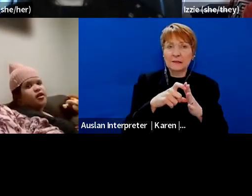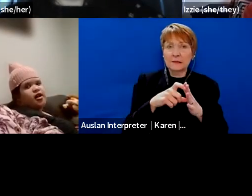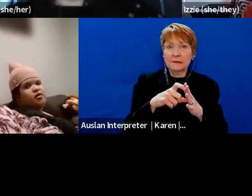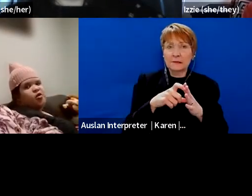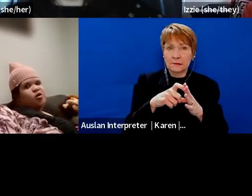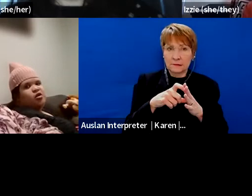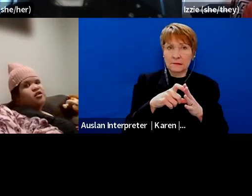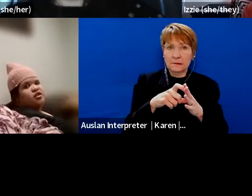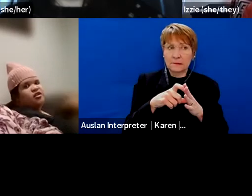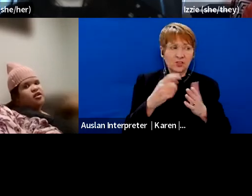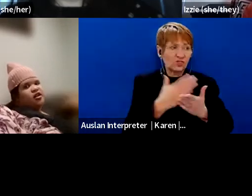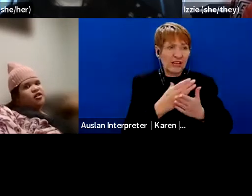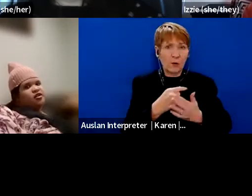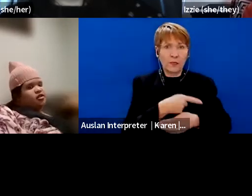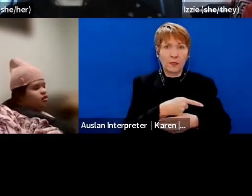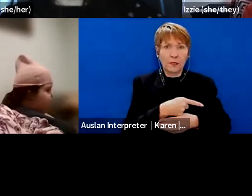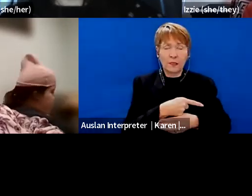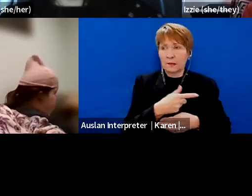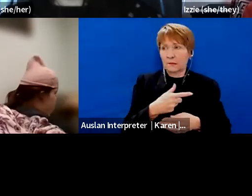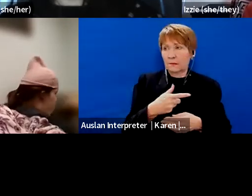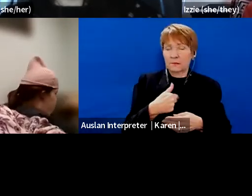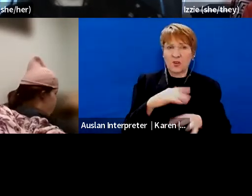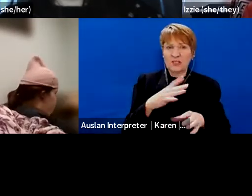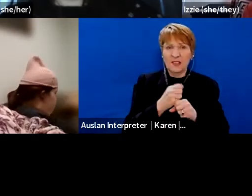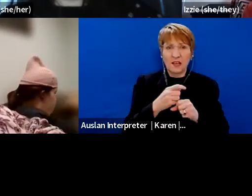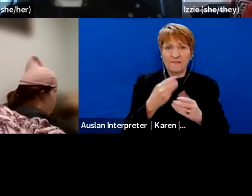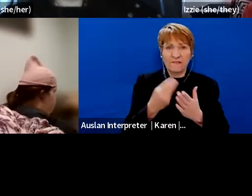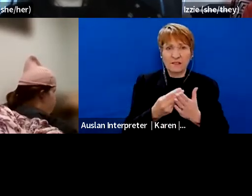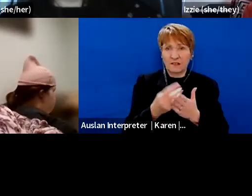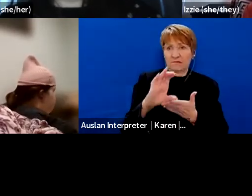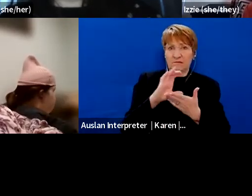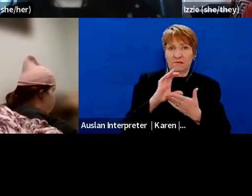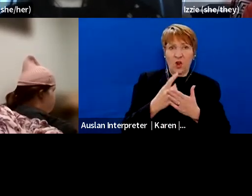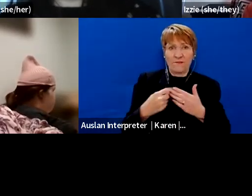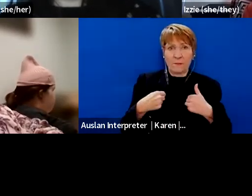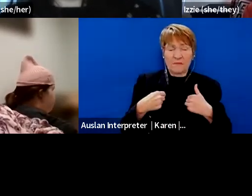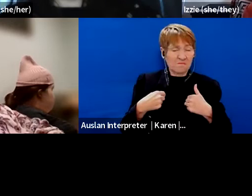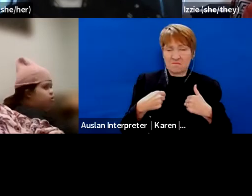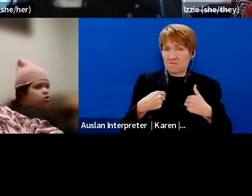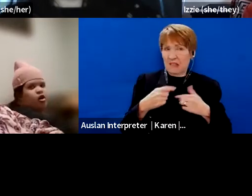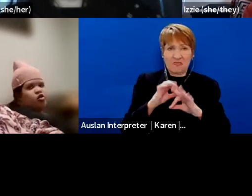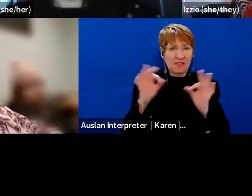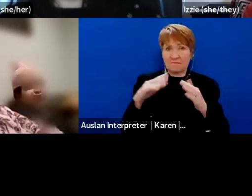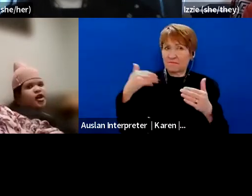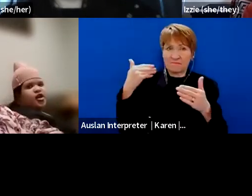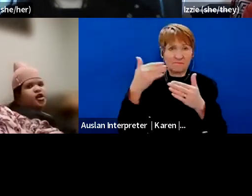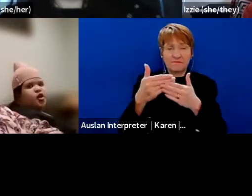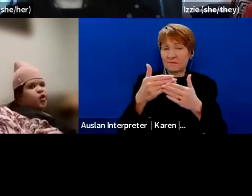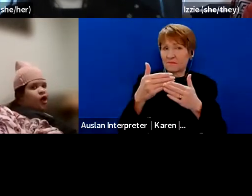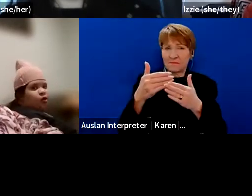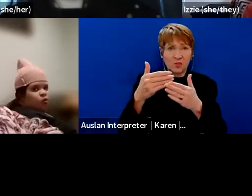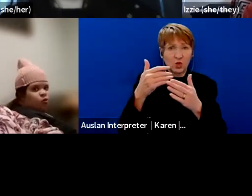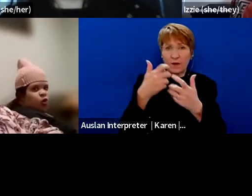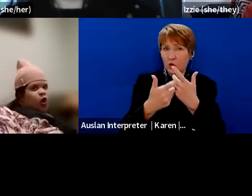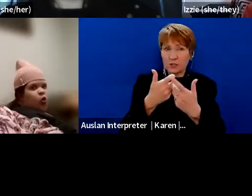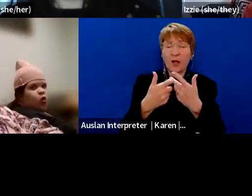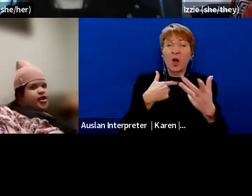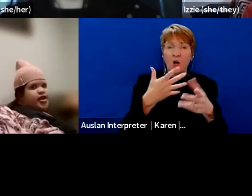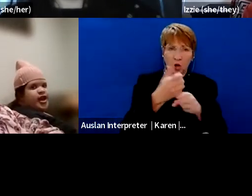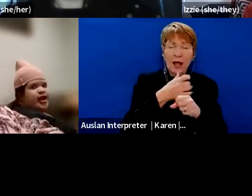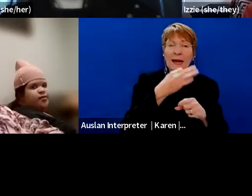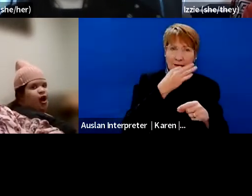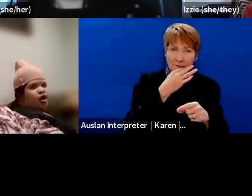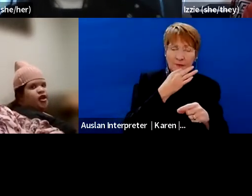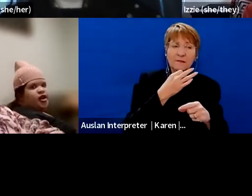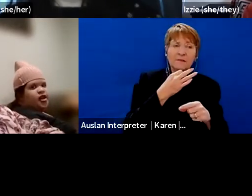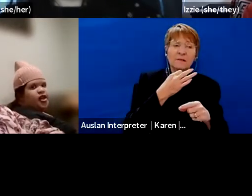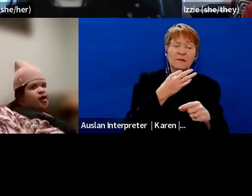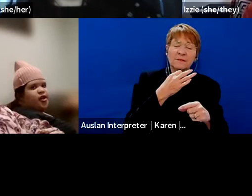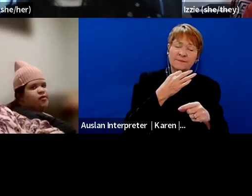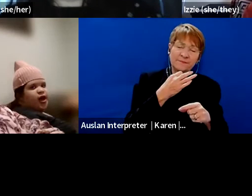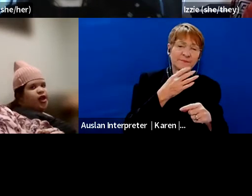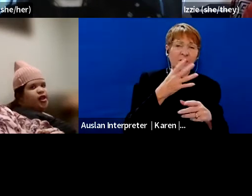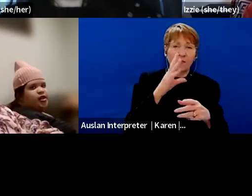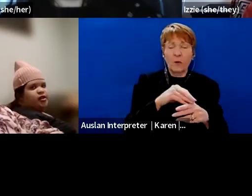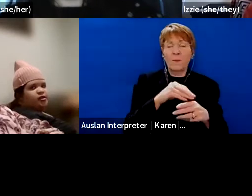have my own funding, all the way through until basically university, I did receive a little bit of supporting college good that was through the teachers annoying.